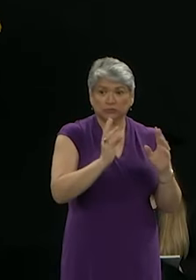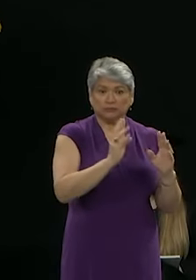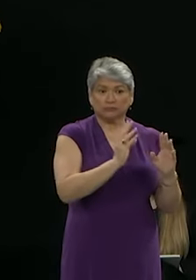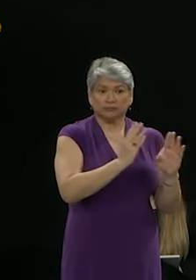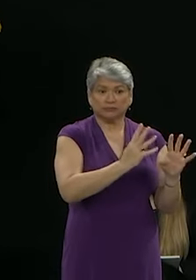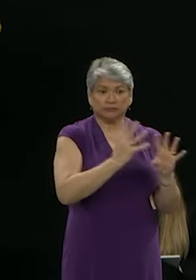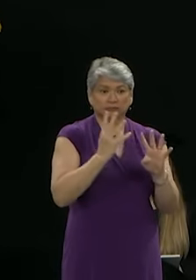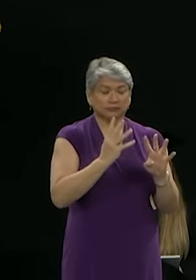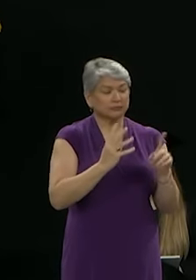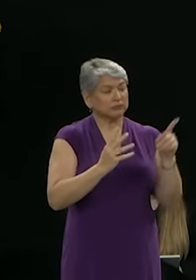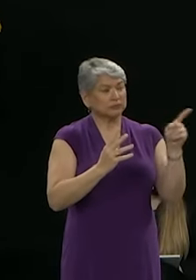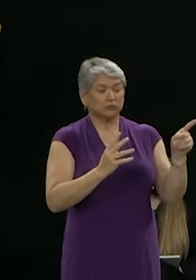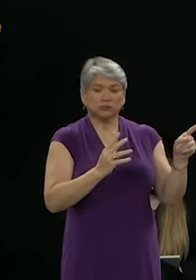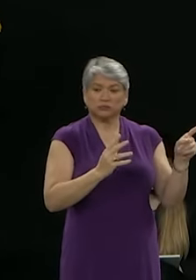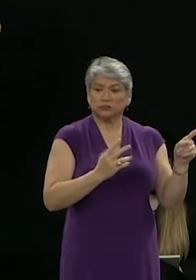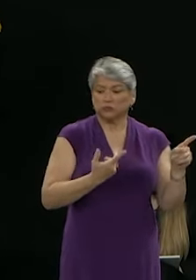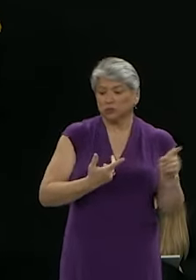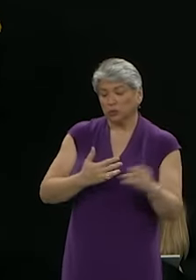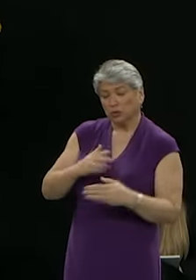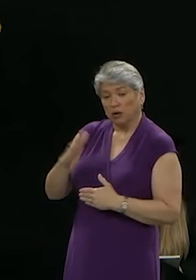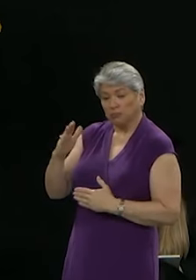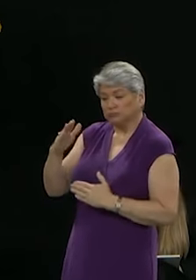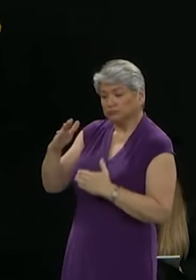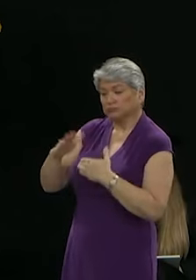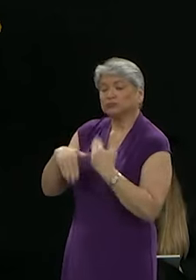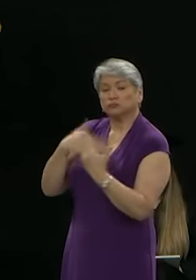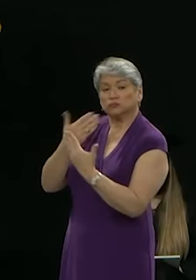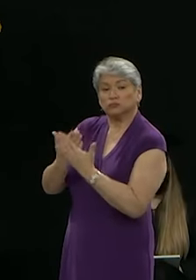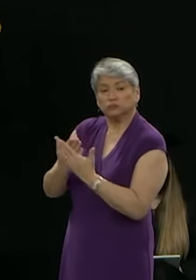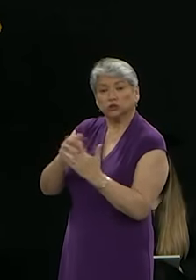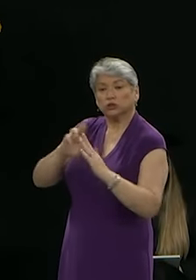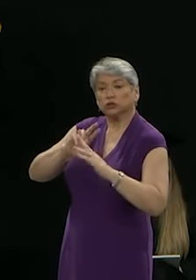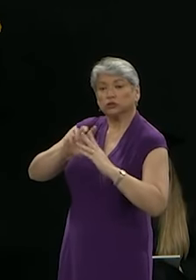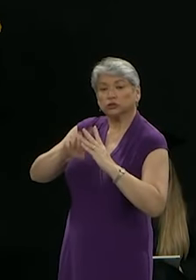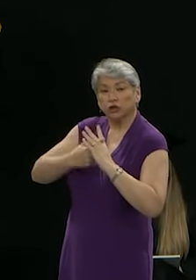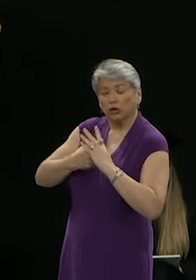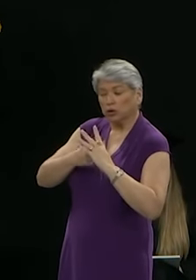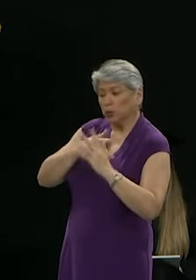As you get to the top of the ramp and prepare to cross the stage when your name is called,